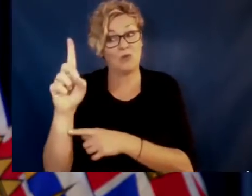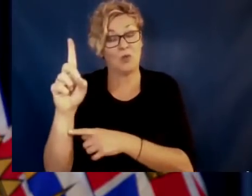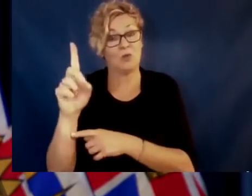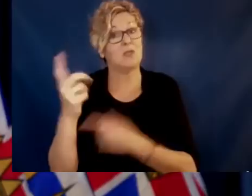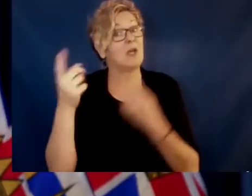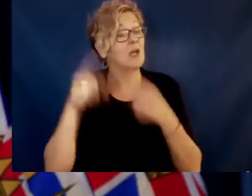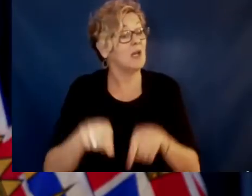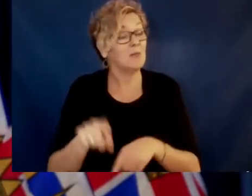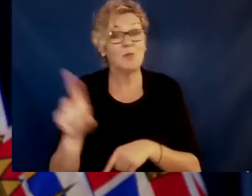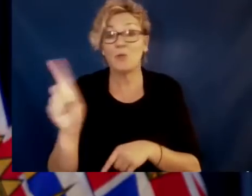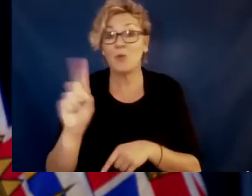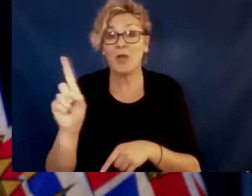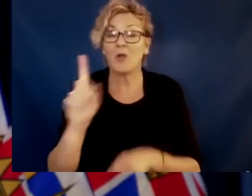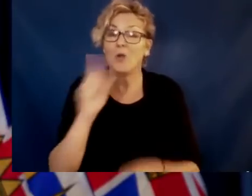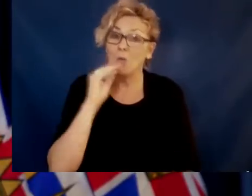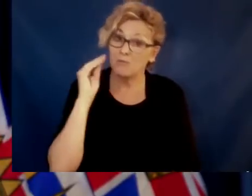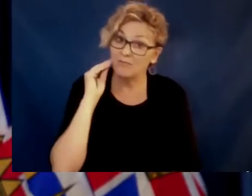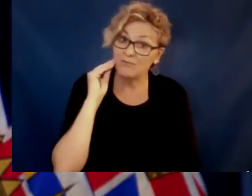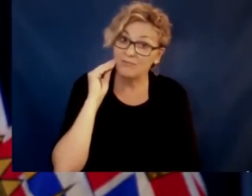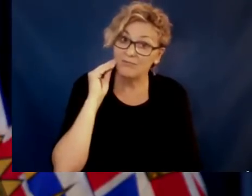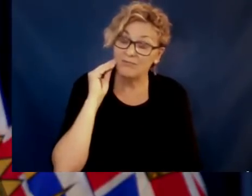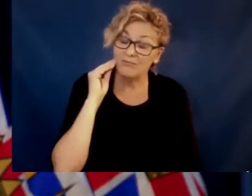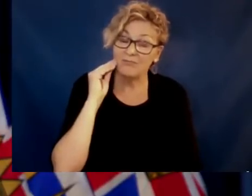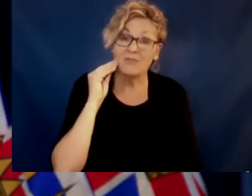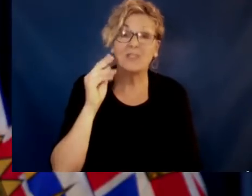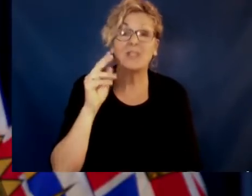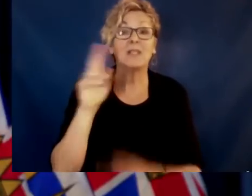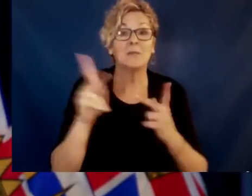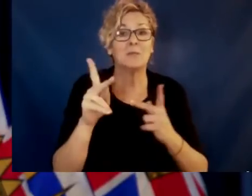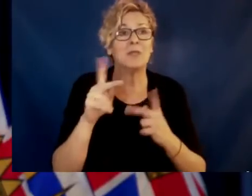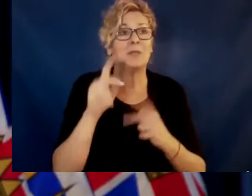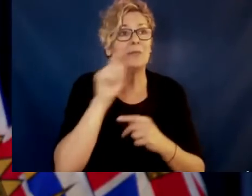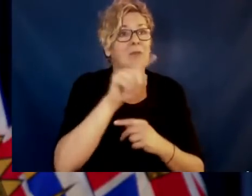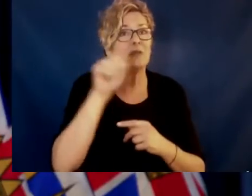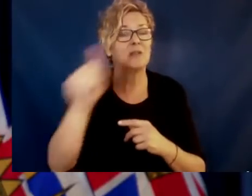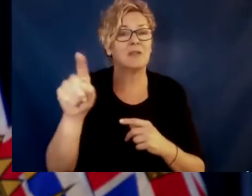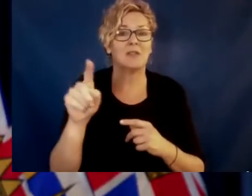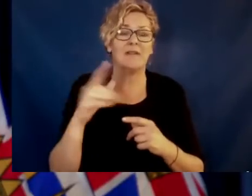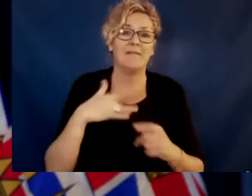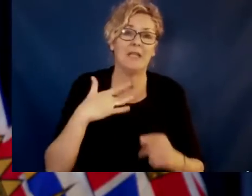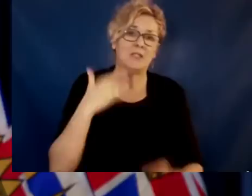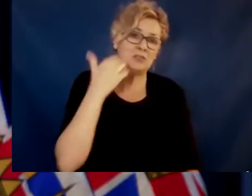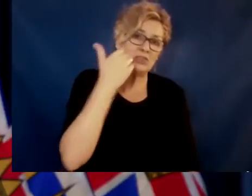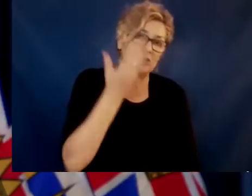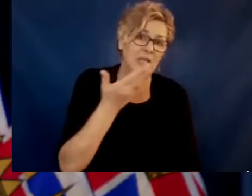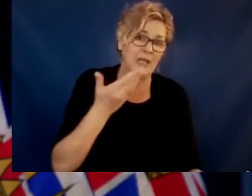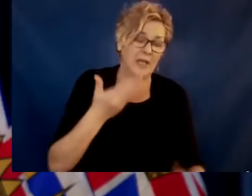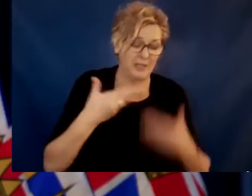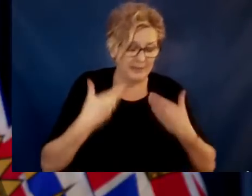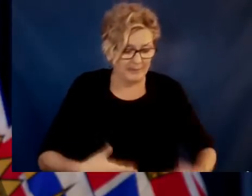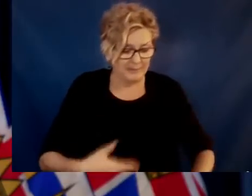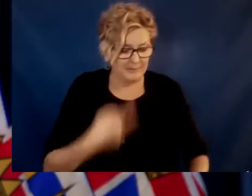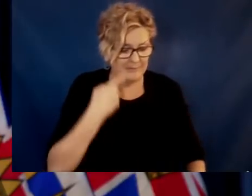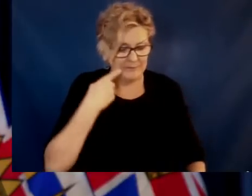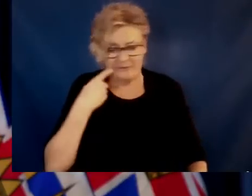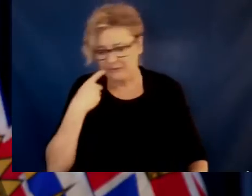And people are afraid to talk about it because of the stigma that's associated and the shame that's associated with drug use.